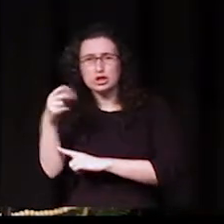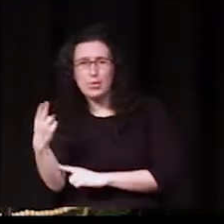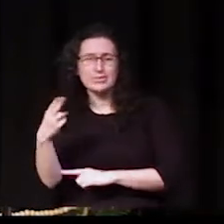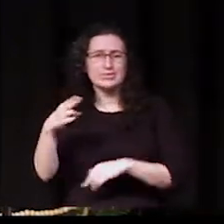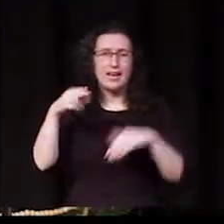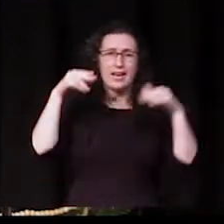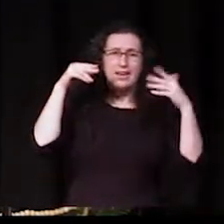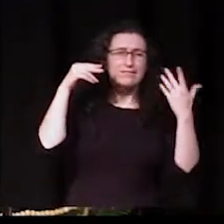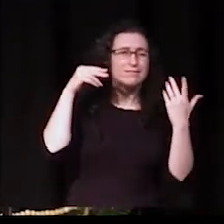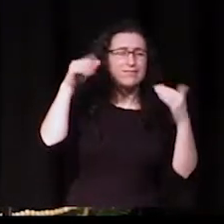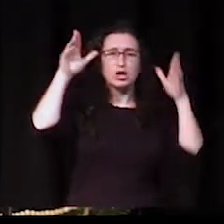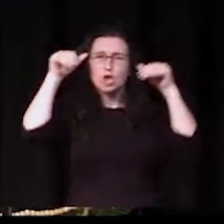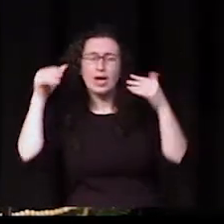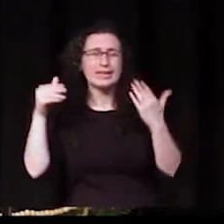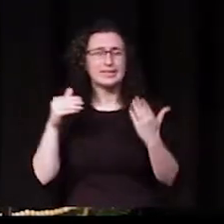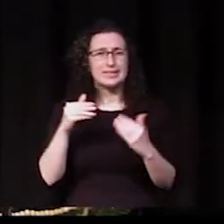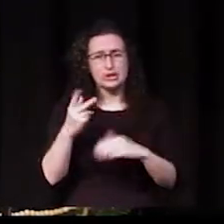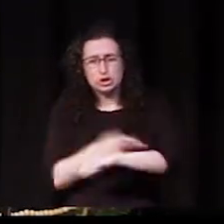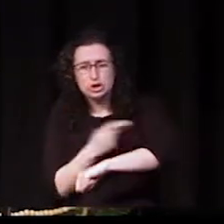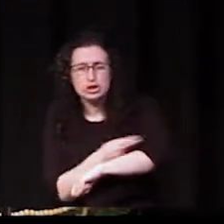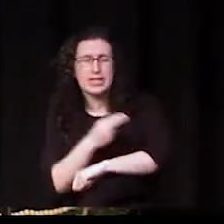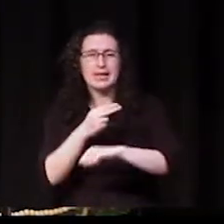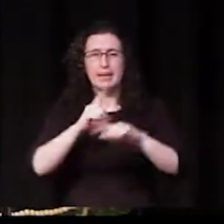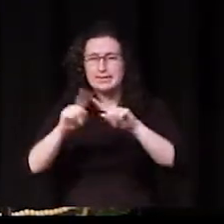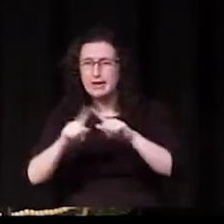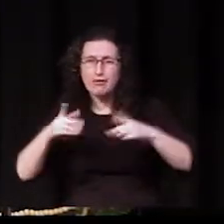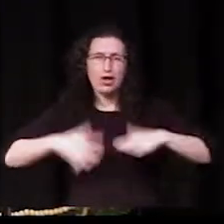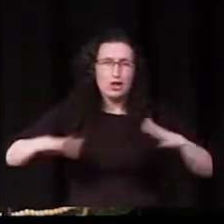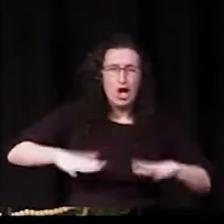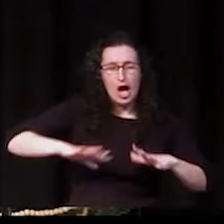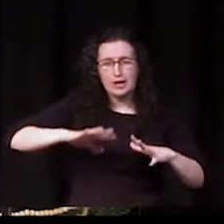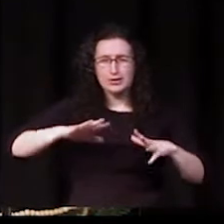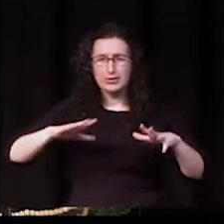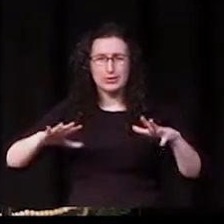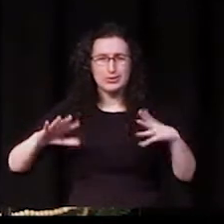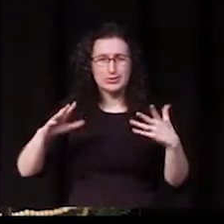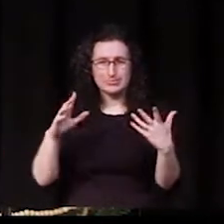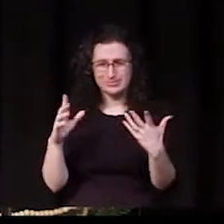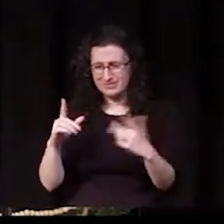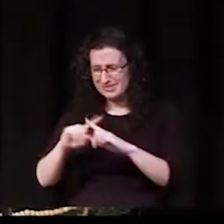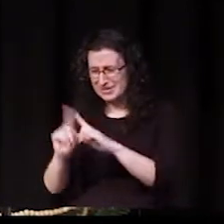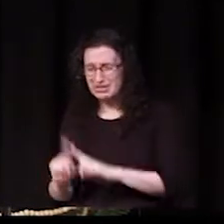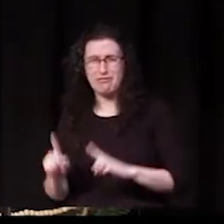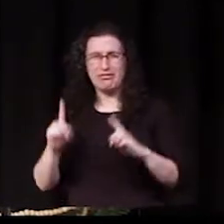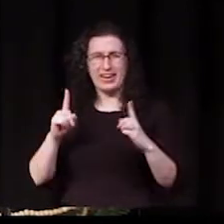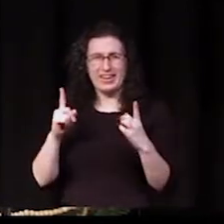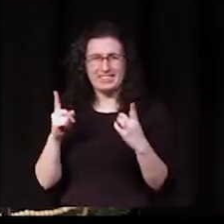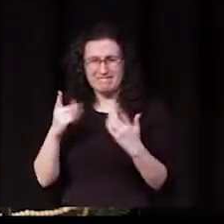and sheeps of various sizes with various costumes. Mushu might be in there somewhere, some years.